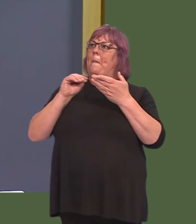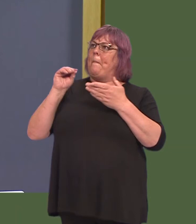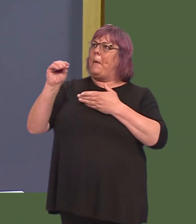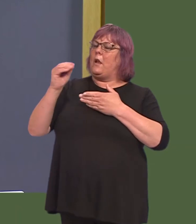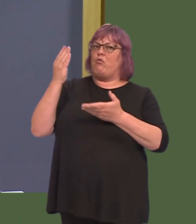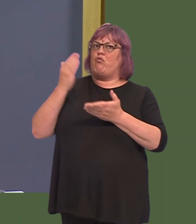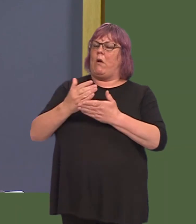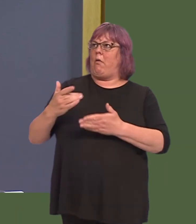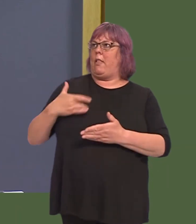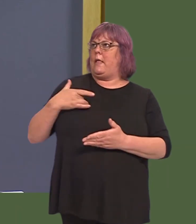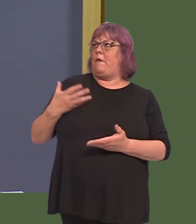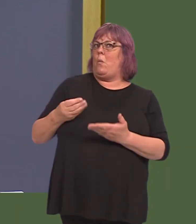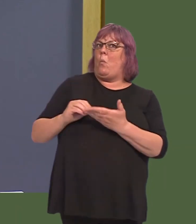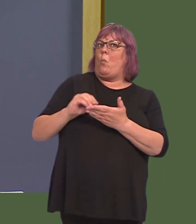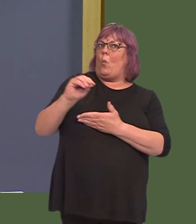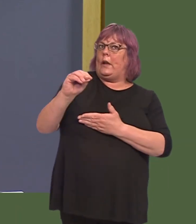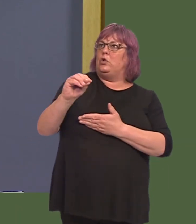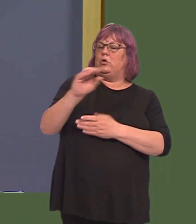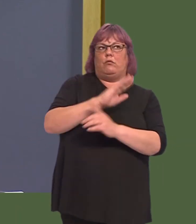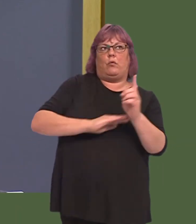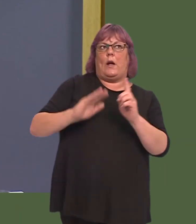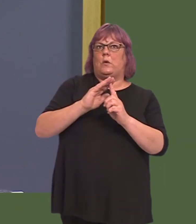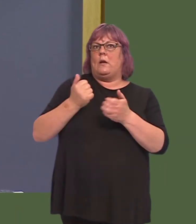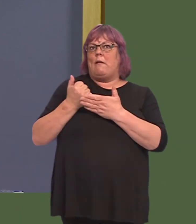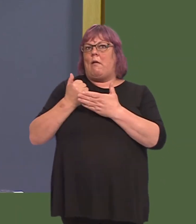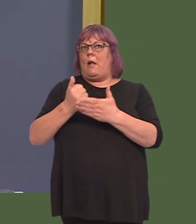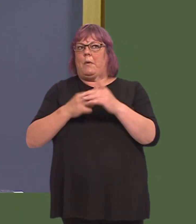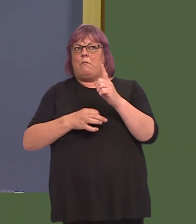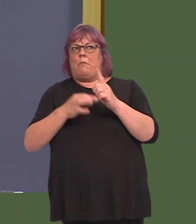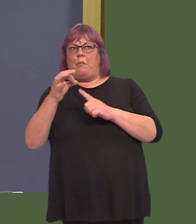wage in Wales across the public, private and third sectors, helping to address the pay